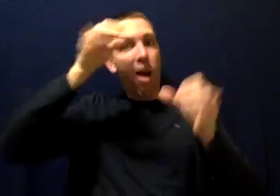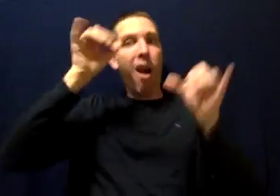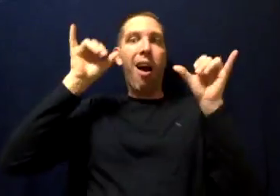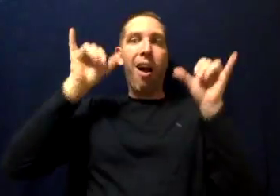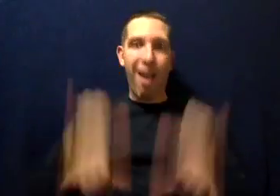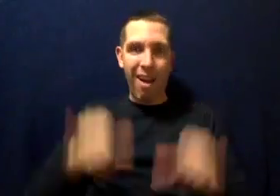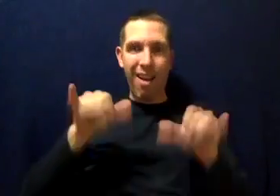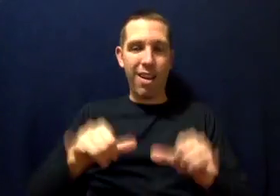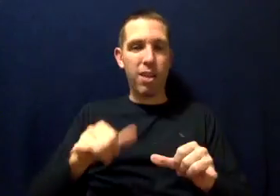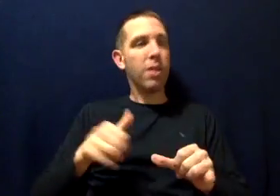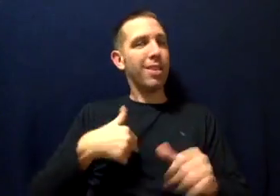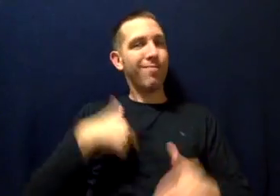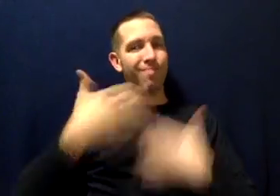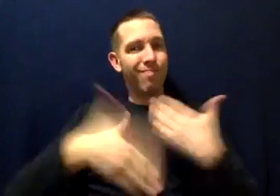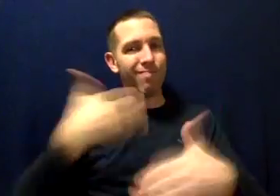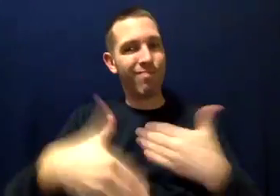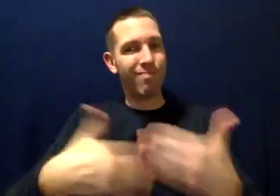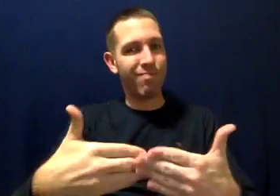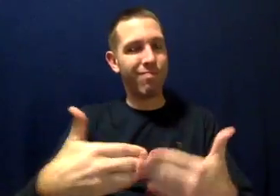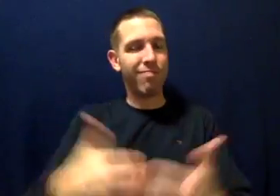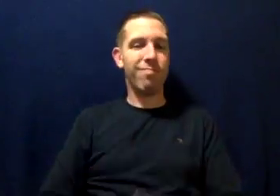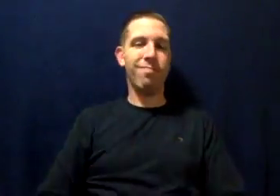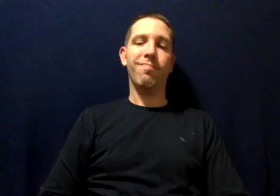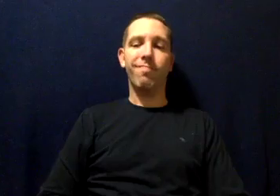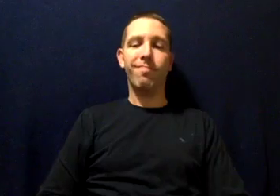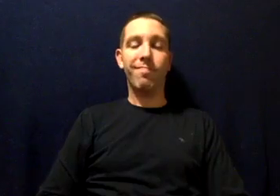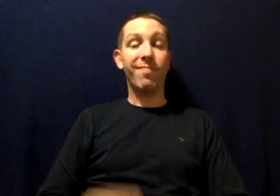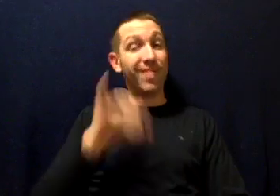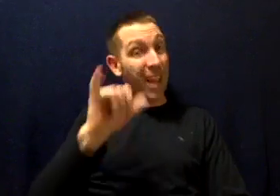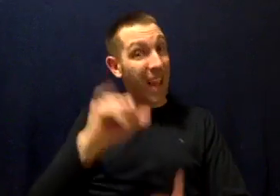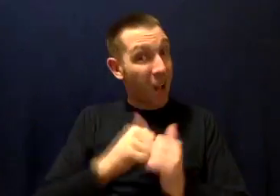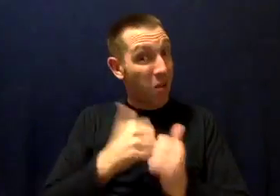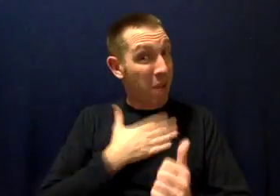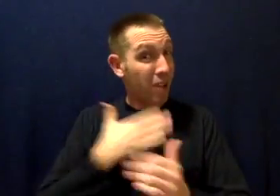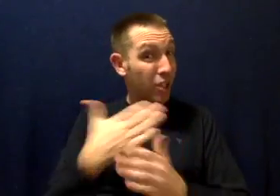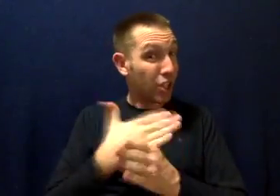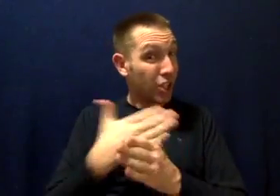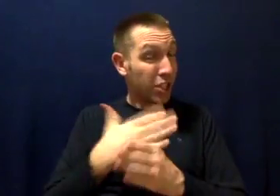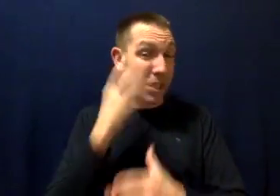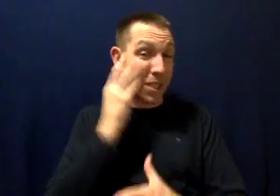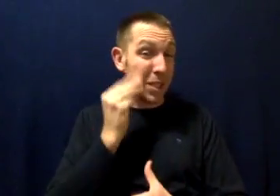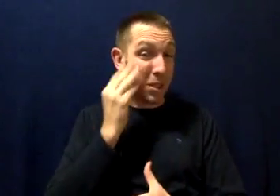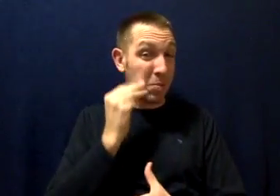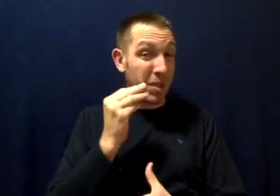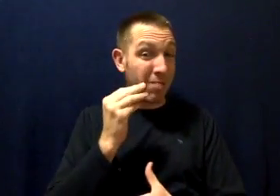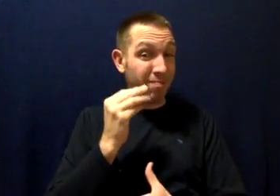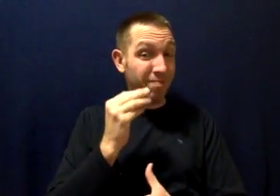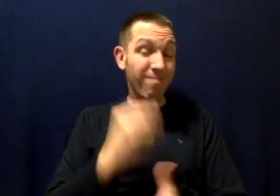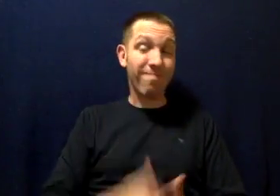about Usher syndrome. And that was my experience at the USH Connections Conference.